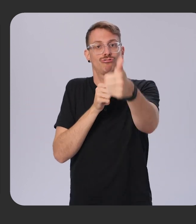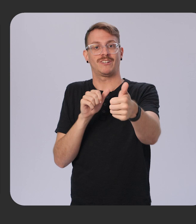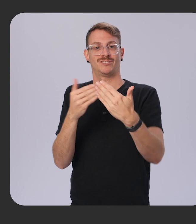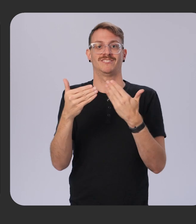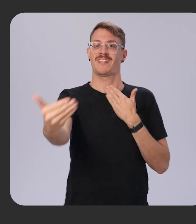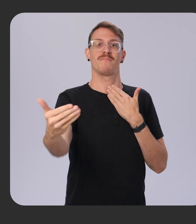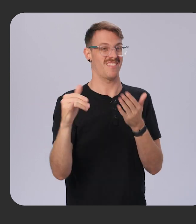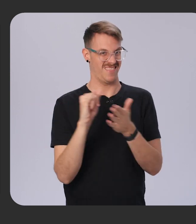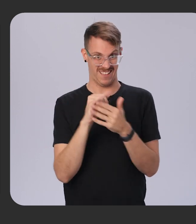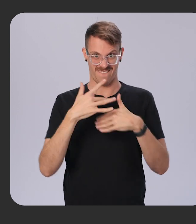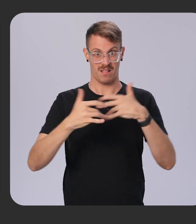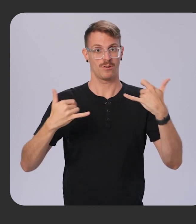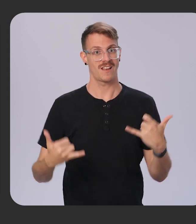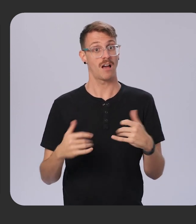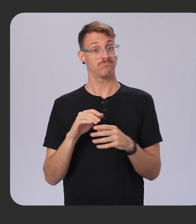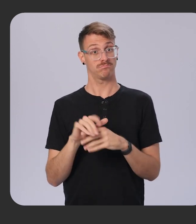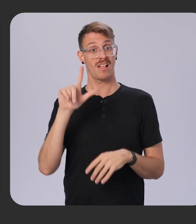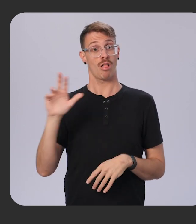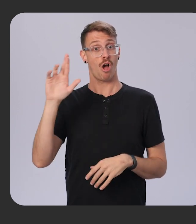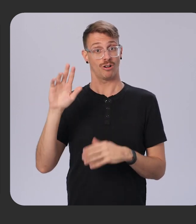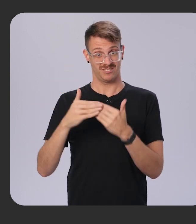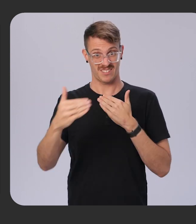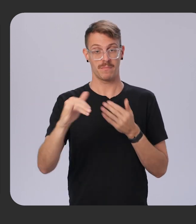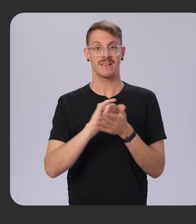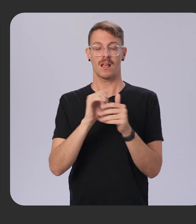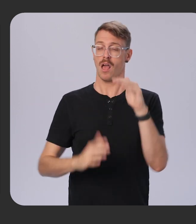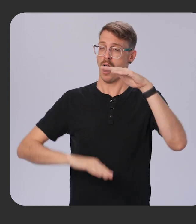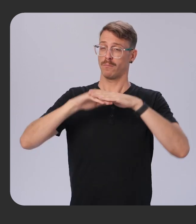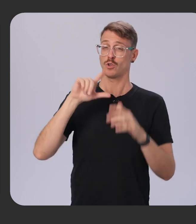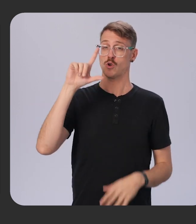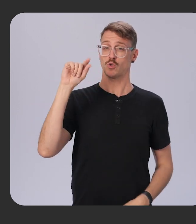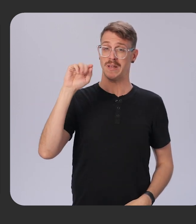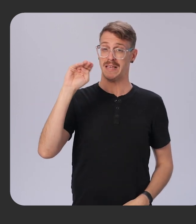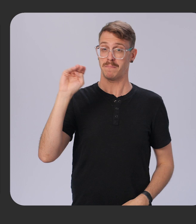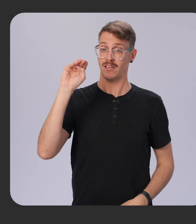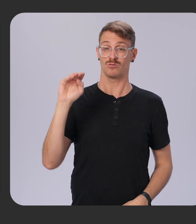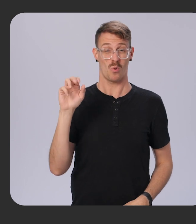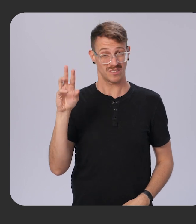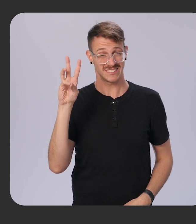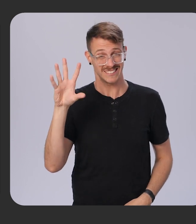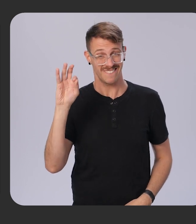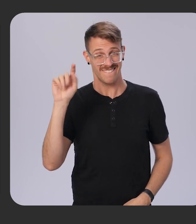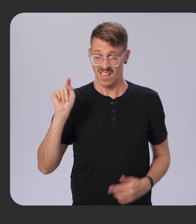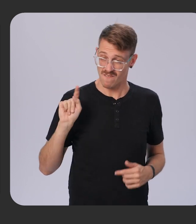With long range depth, depth can be detected up to a range of 20 meters or 65 feet.